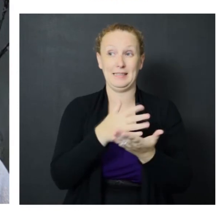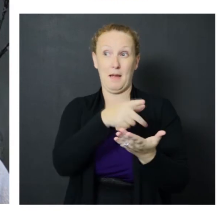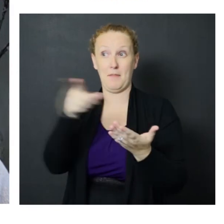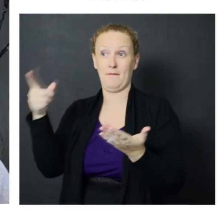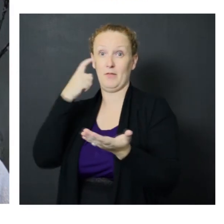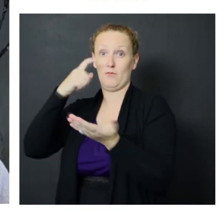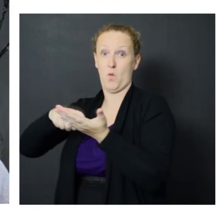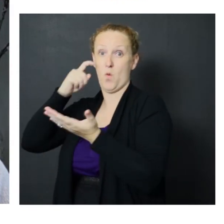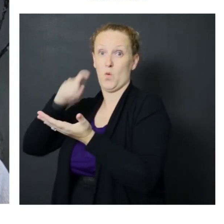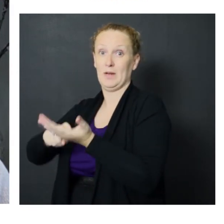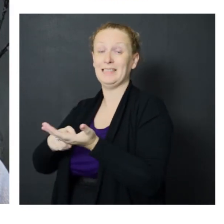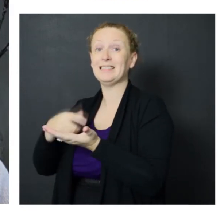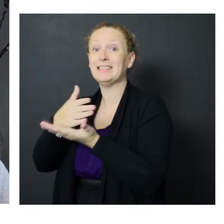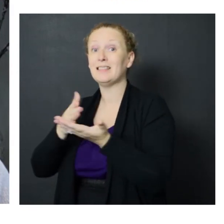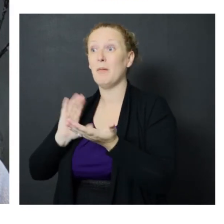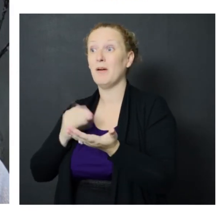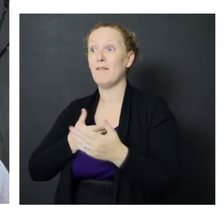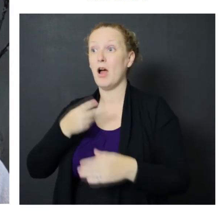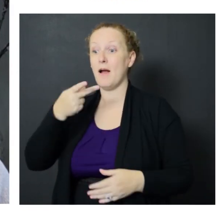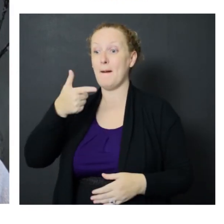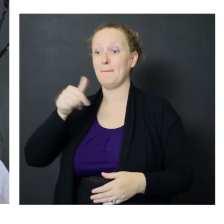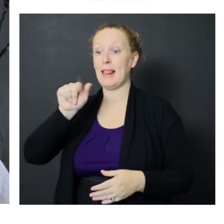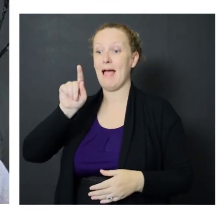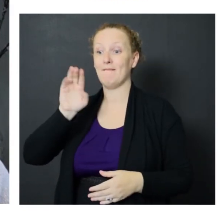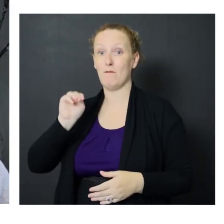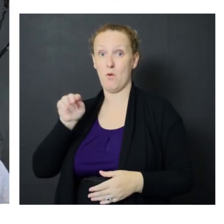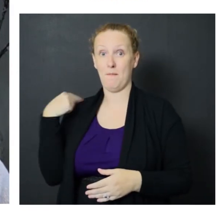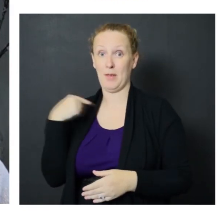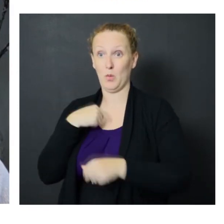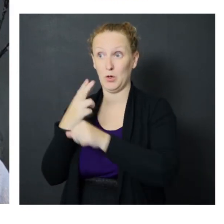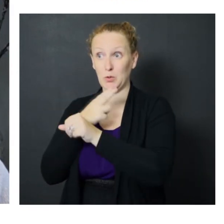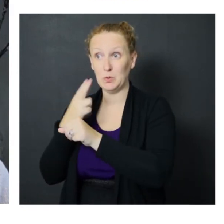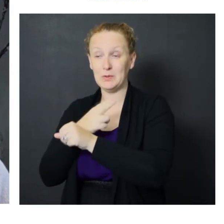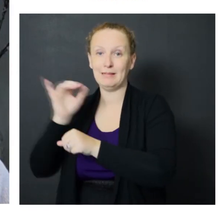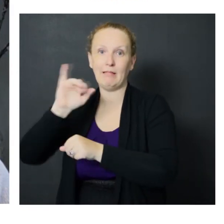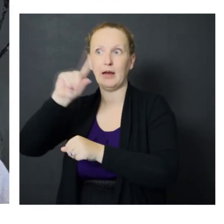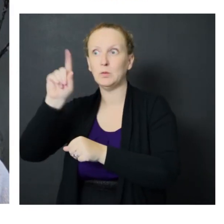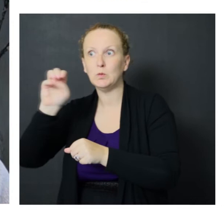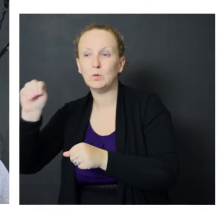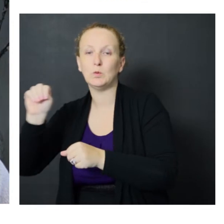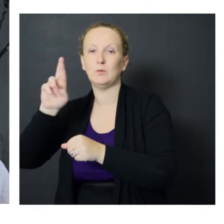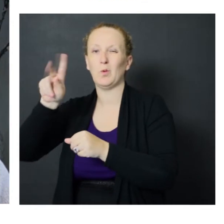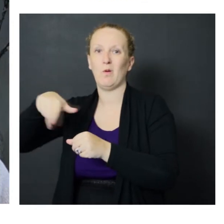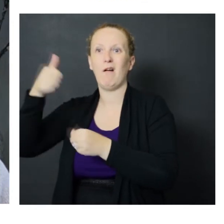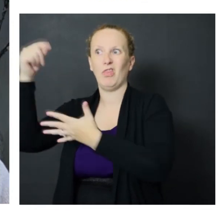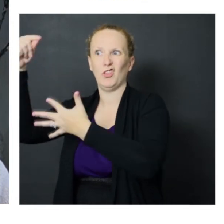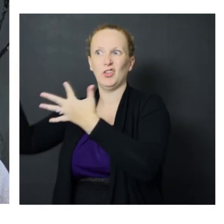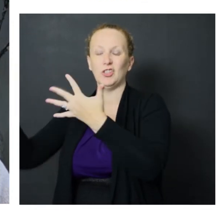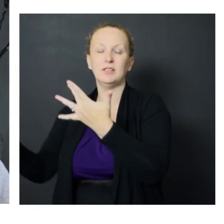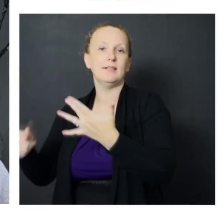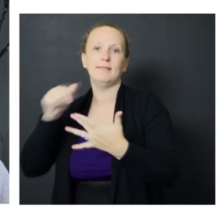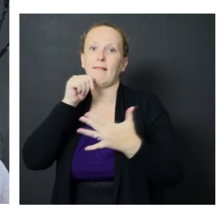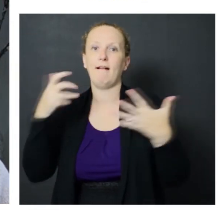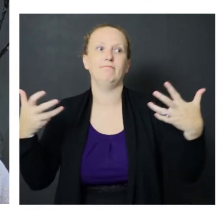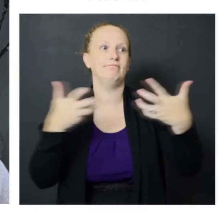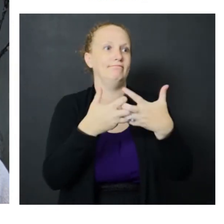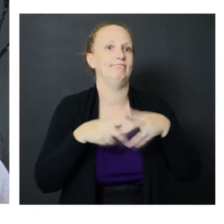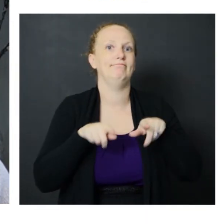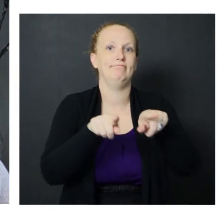compatible with telemedicine. So it's important to keep that dialogue with the healthcare providers that were part of their telemedicine